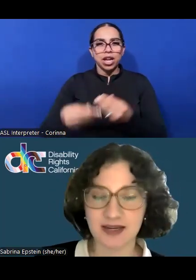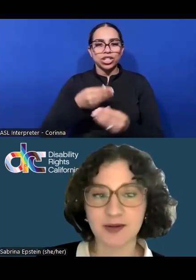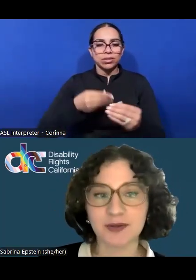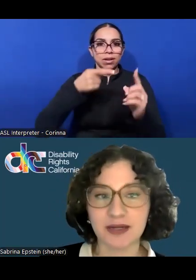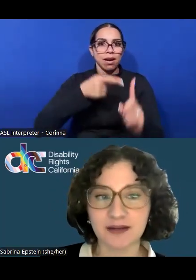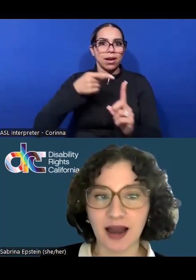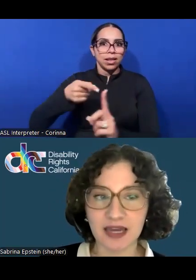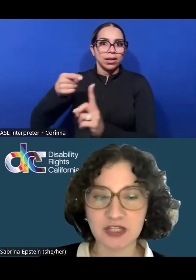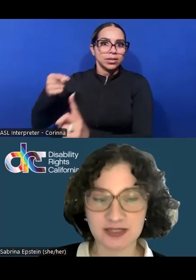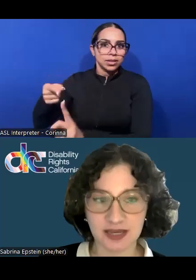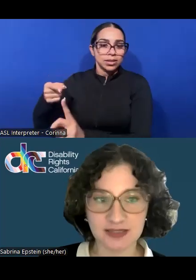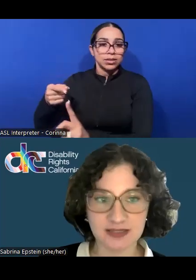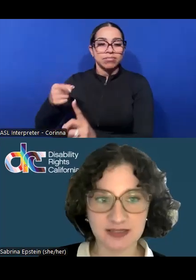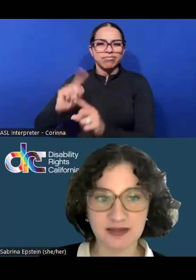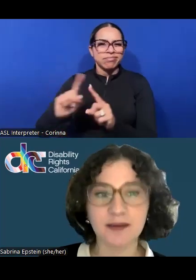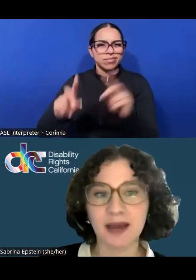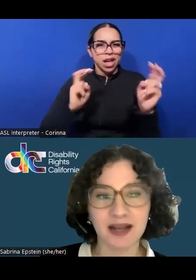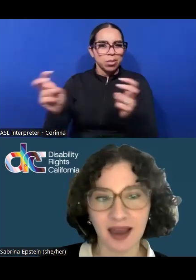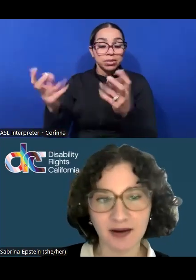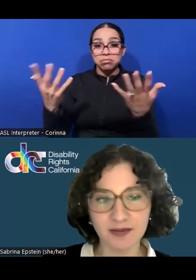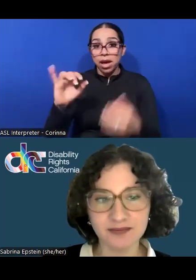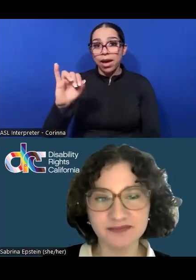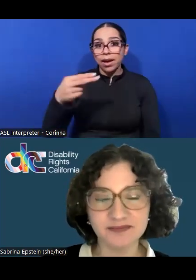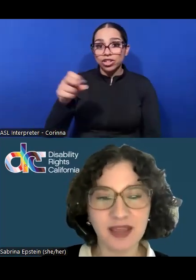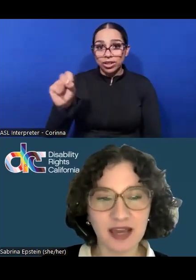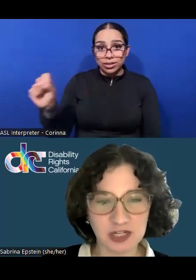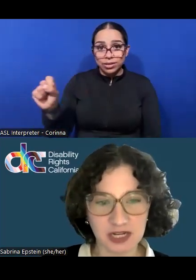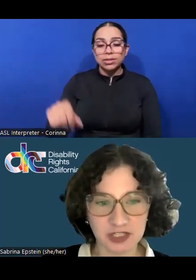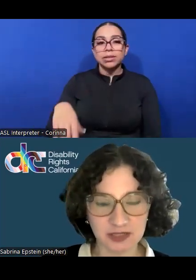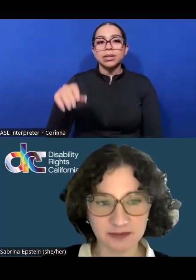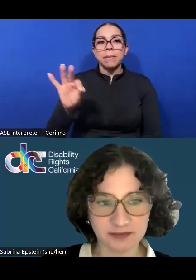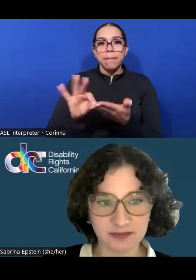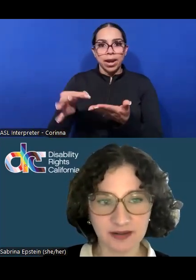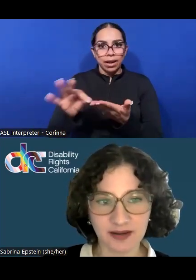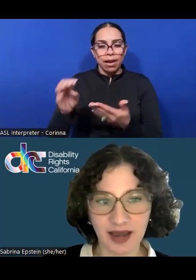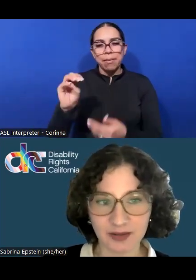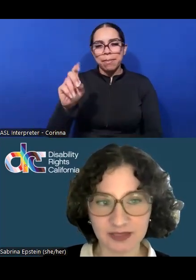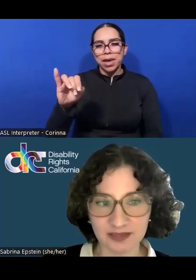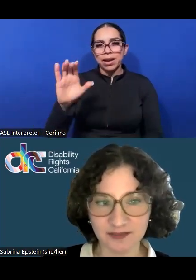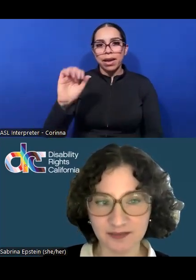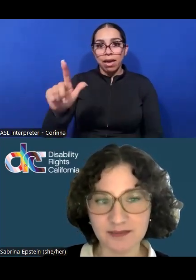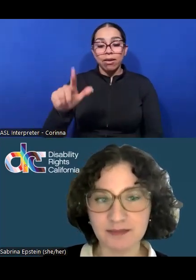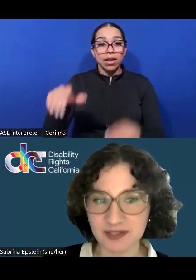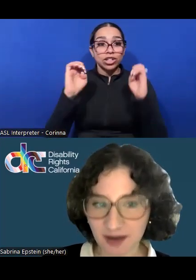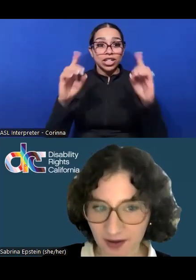including IHSS, Medi-Cal, education, housing, mental health,